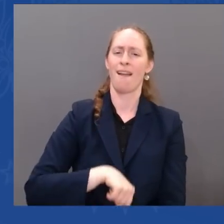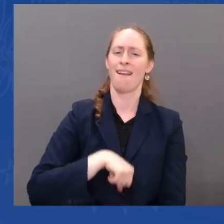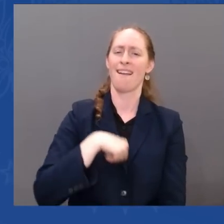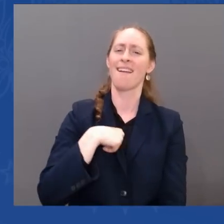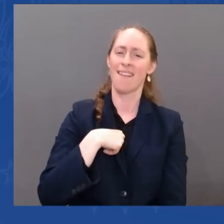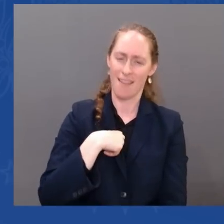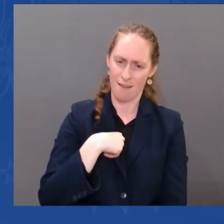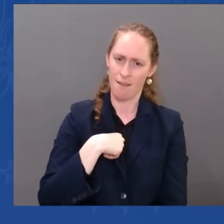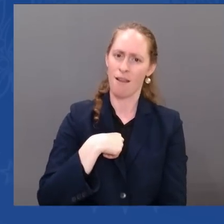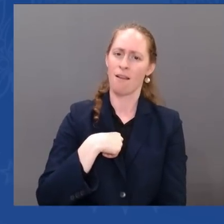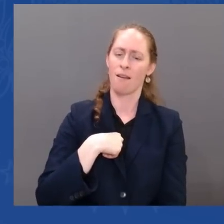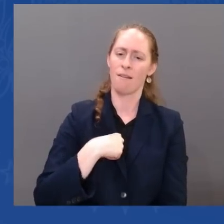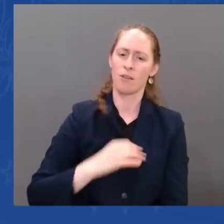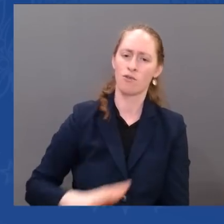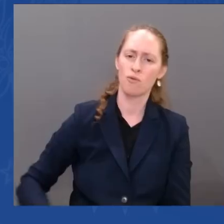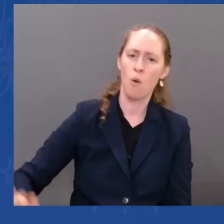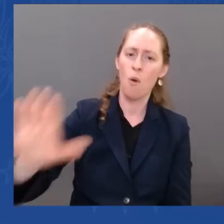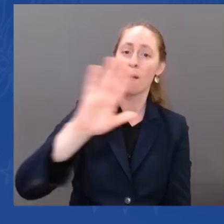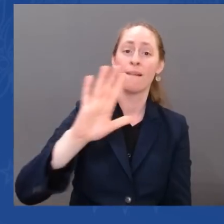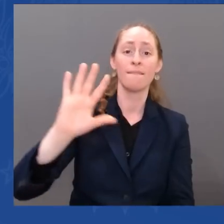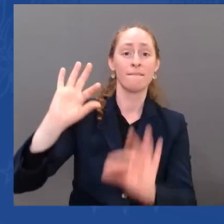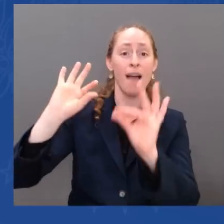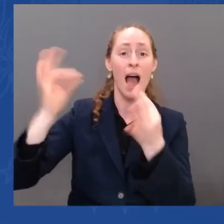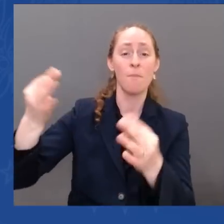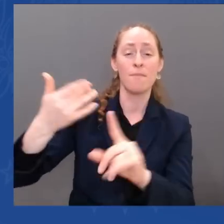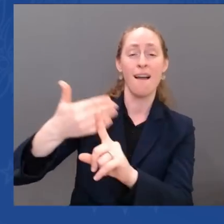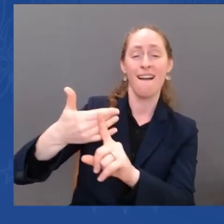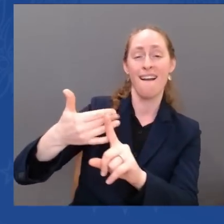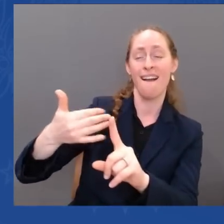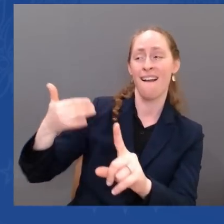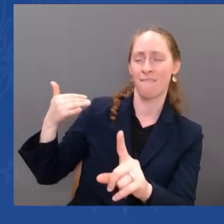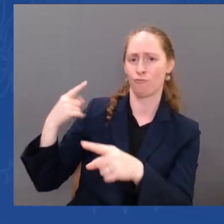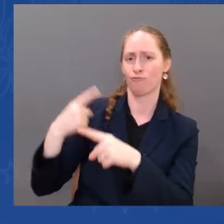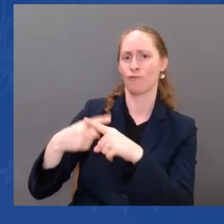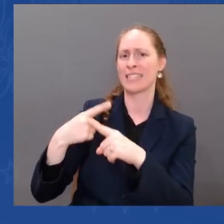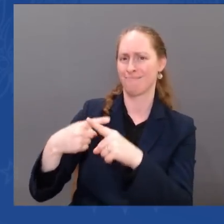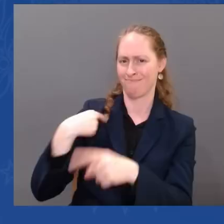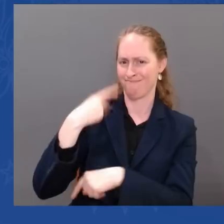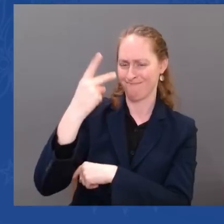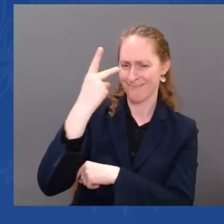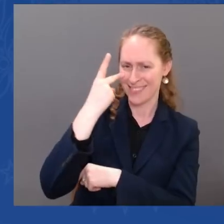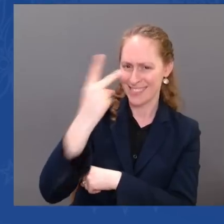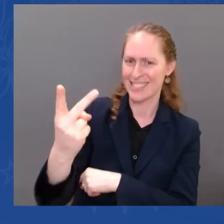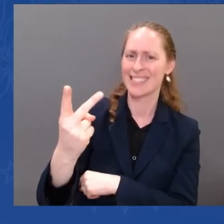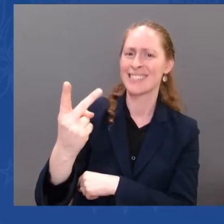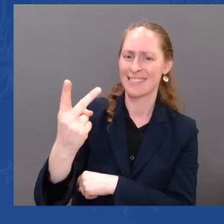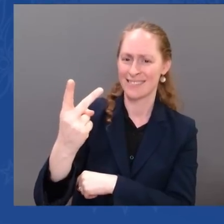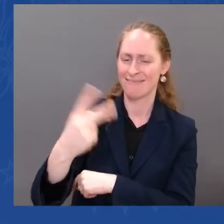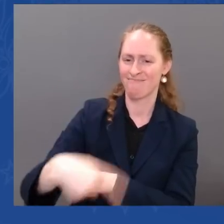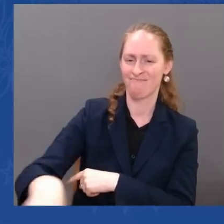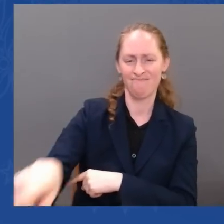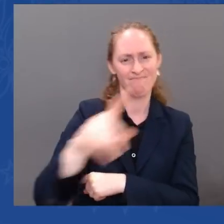This is an incredible resilience among Greek Americans. A determination -- a determination to keep going,